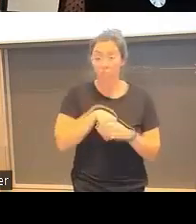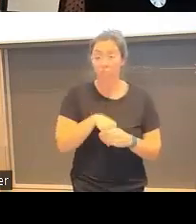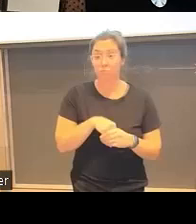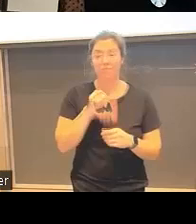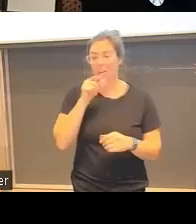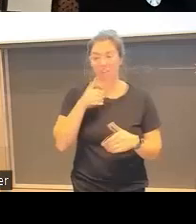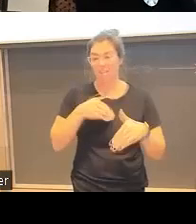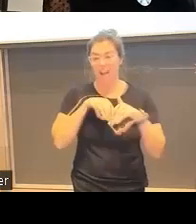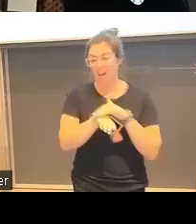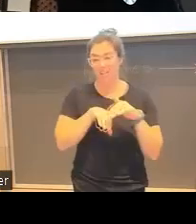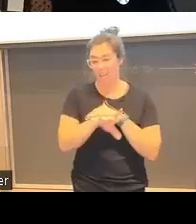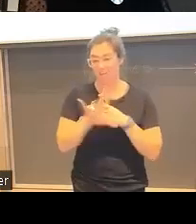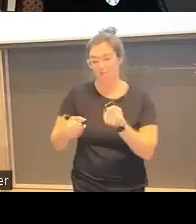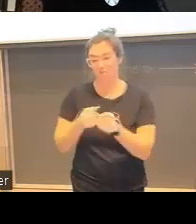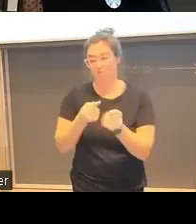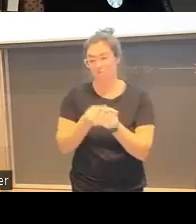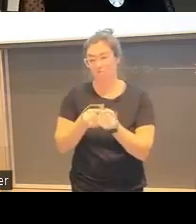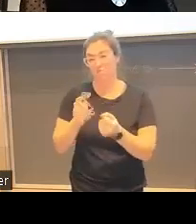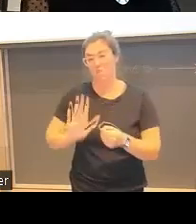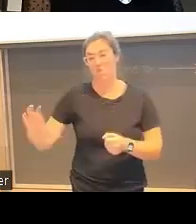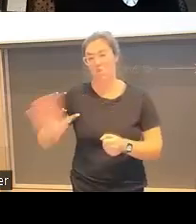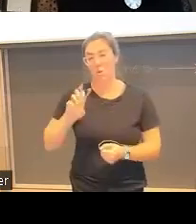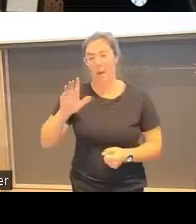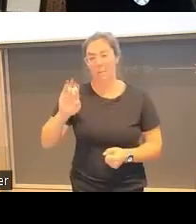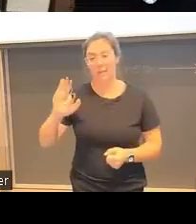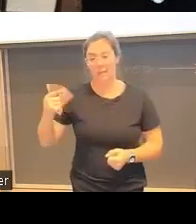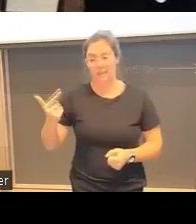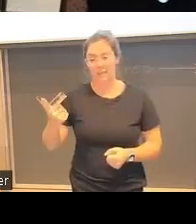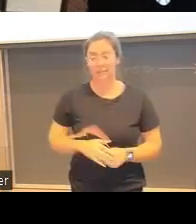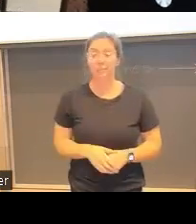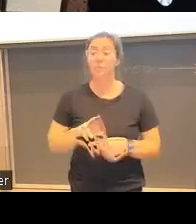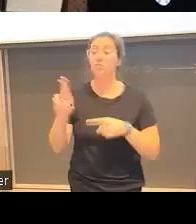to the things that would support their basic well-being residents were initially cordial though